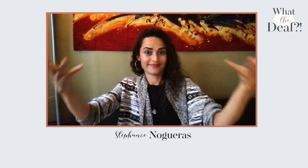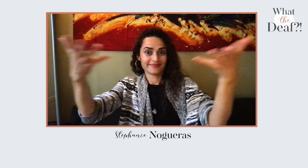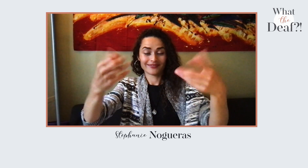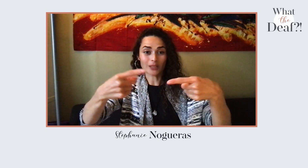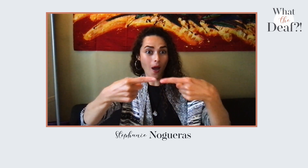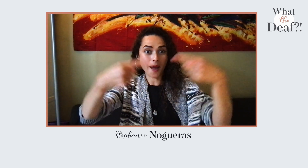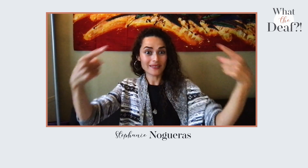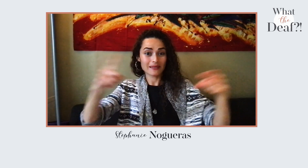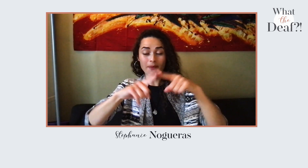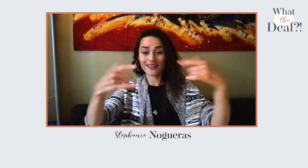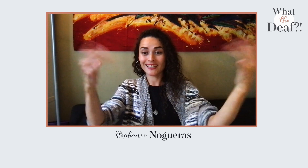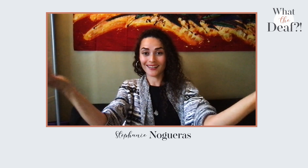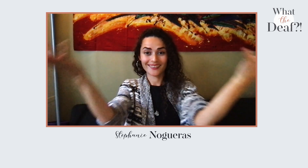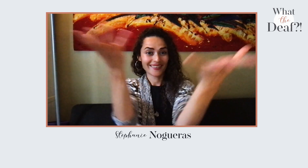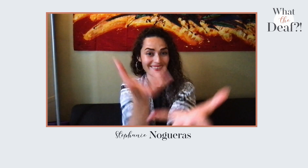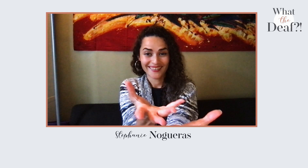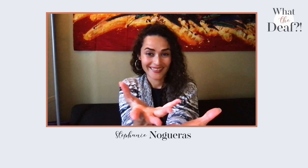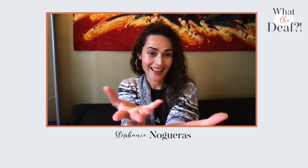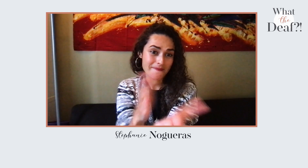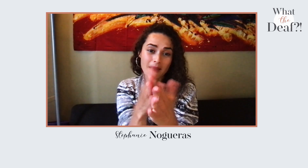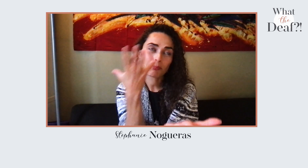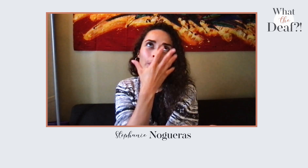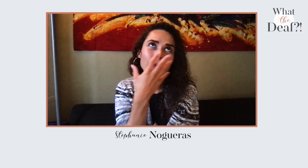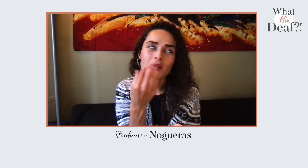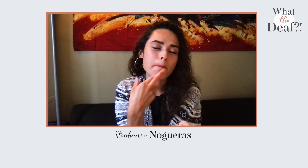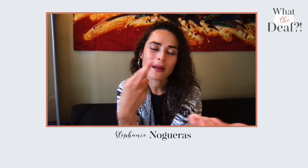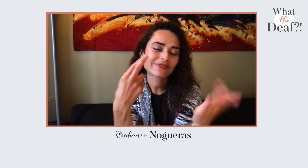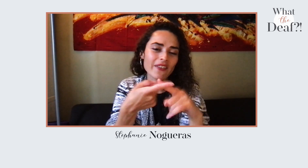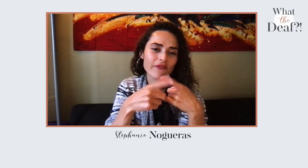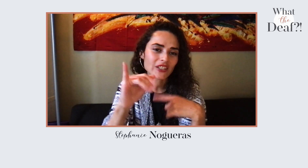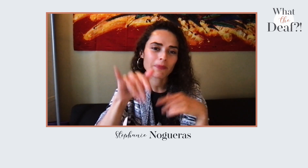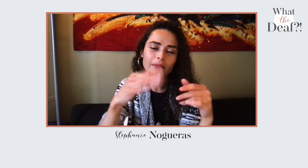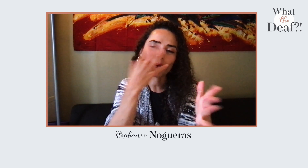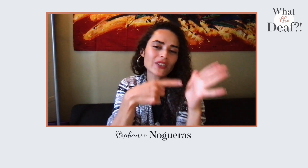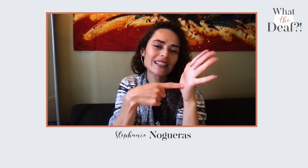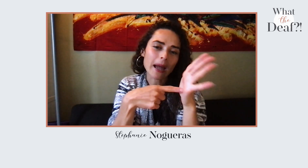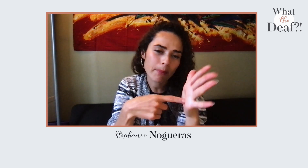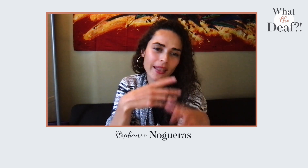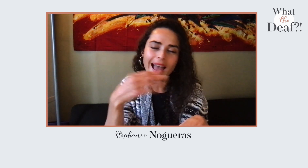but look at you both, opposite upbringings, but here you are, together, this beautiful best friendship